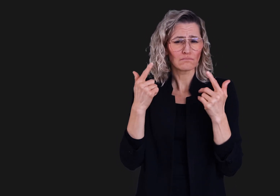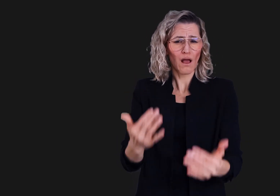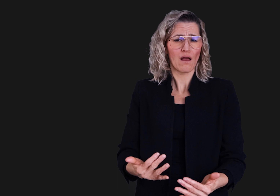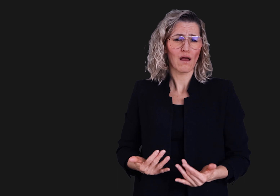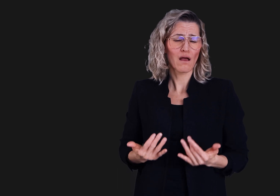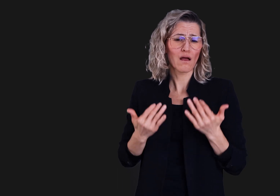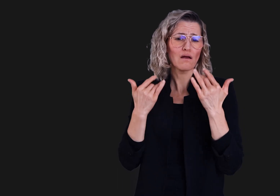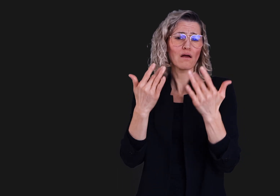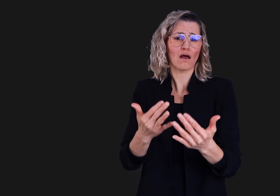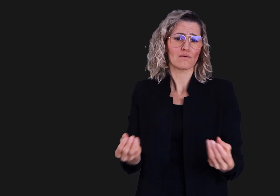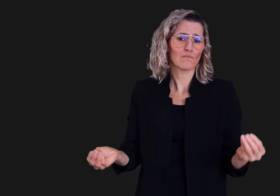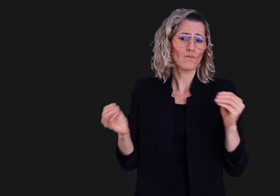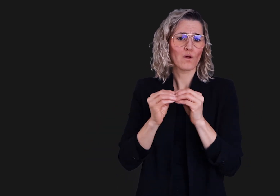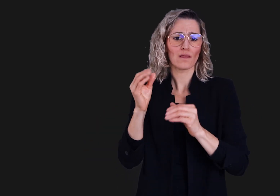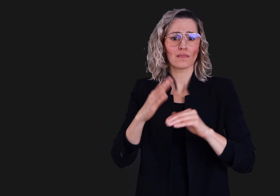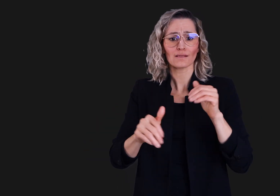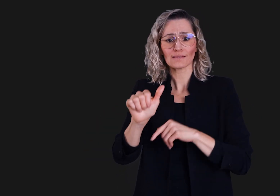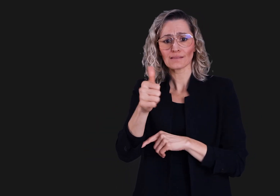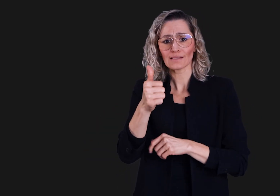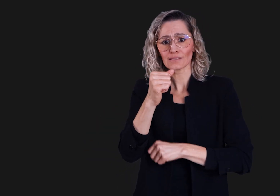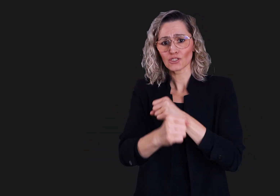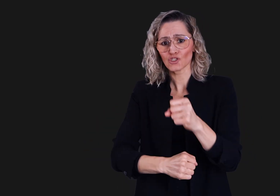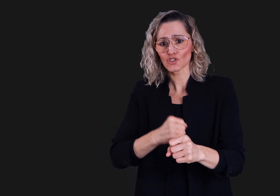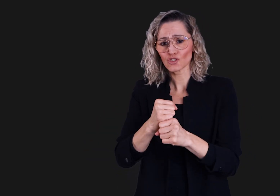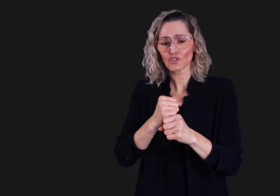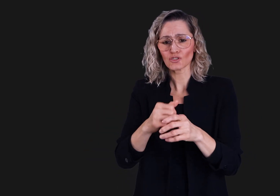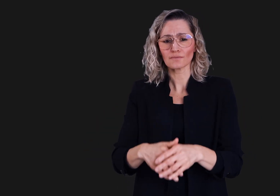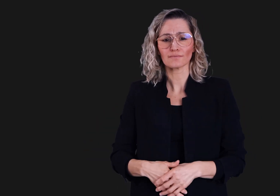They have been waiting for more than 10 years.